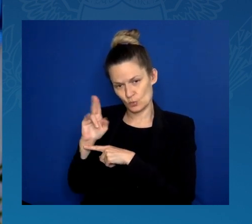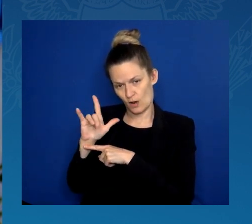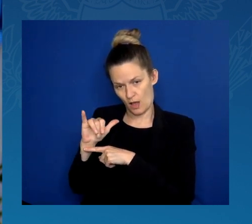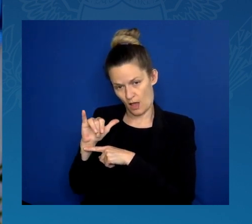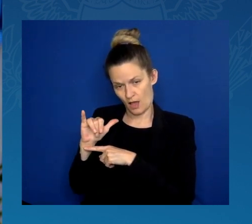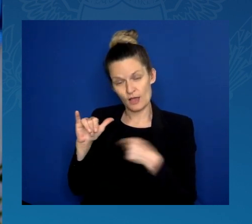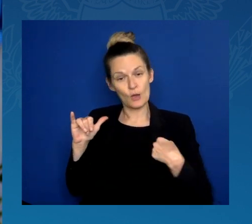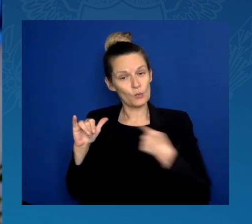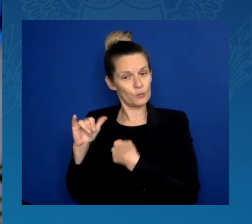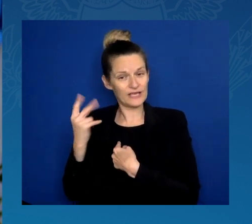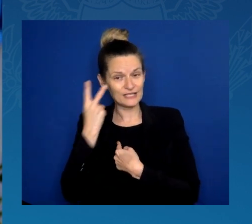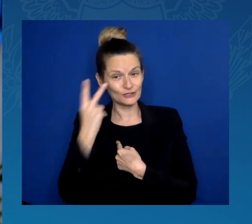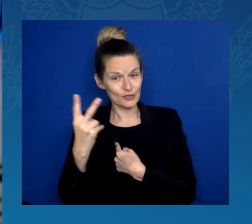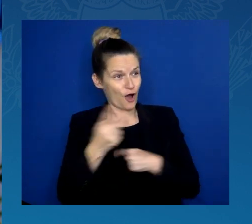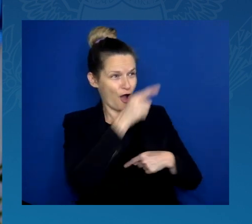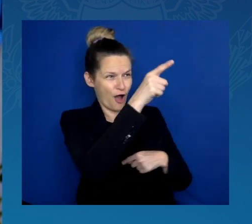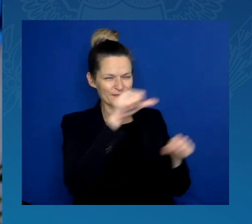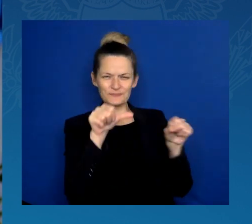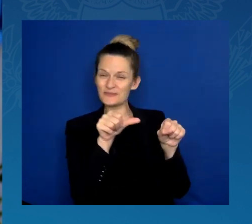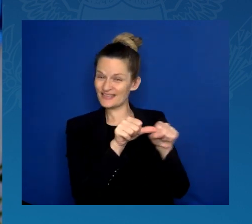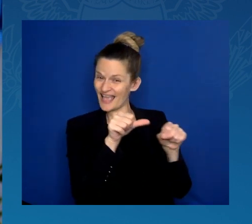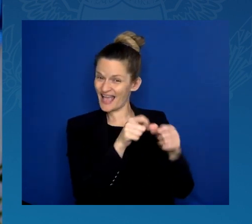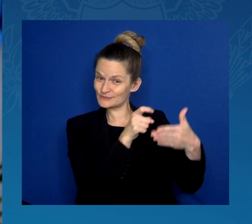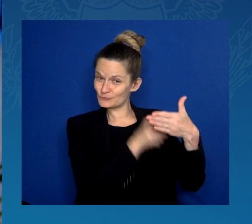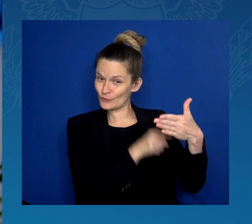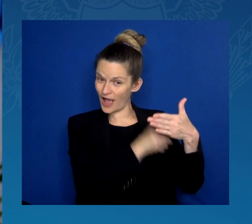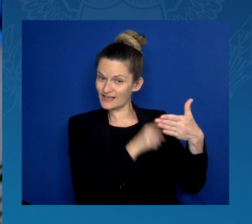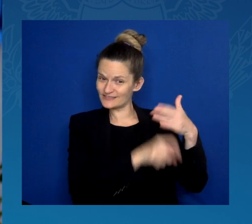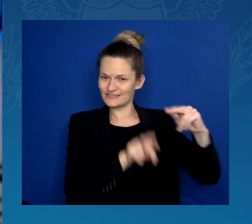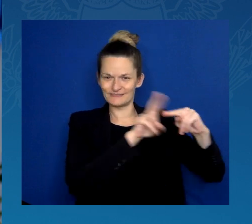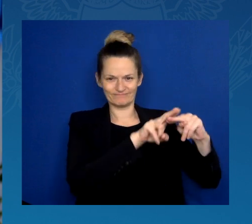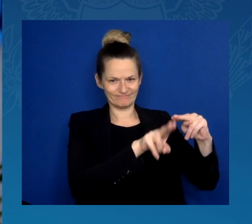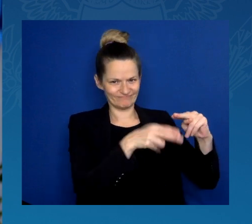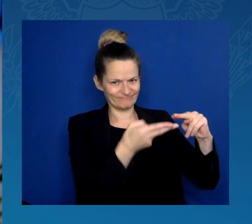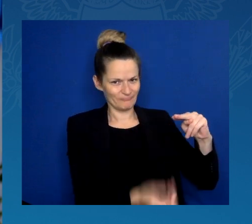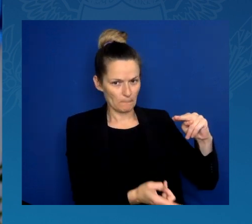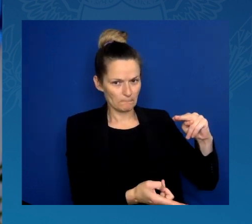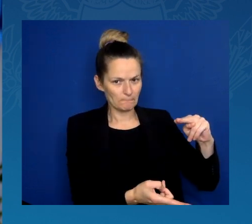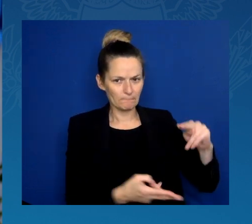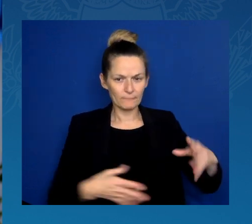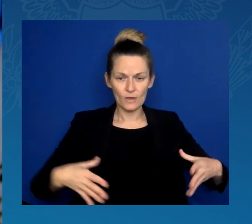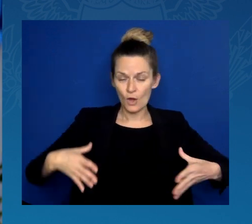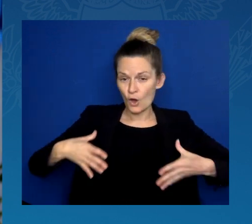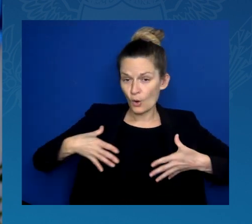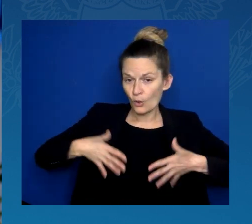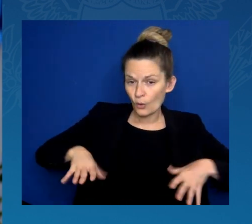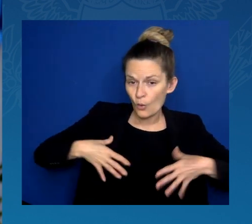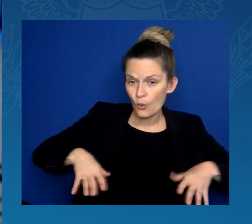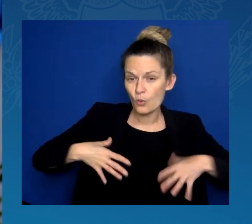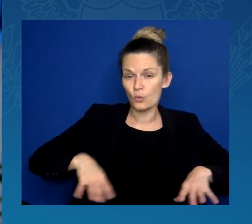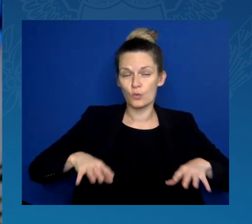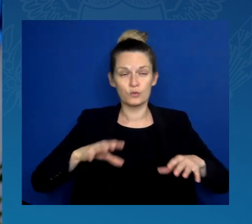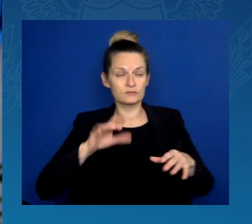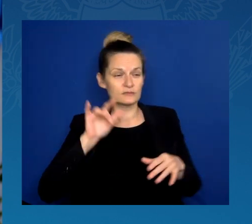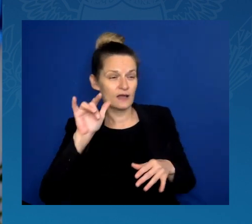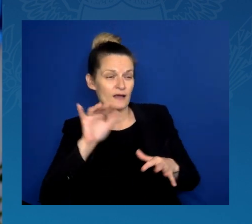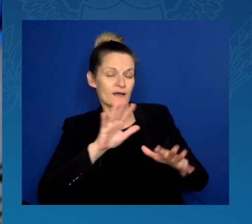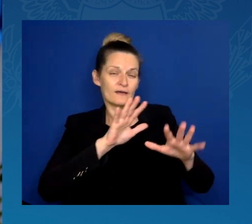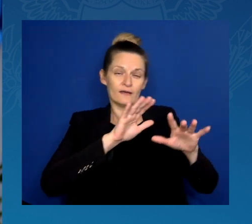like clothing and airfares and household appliances, which means more money in the pockets of working families.